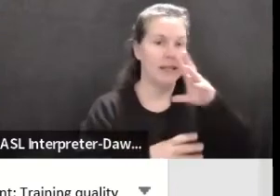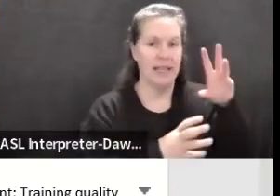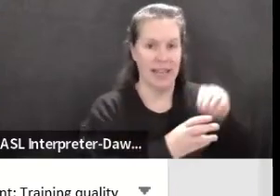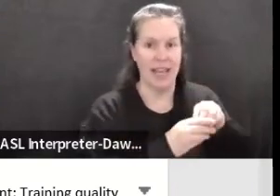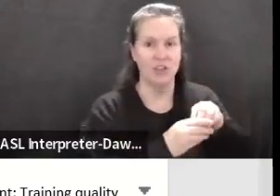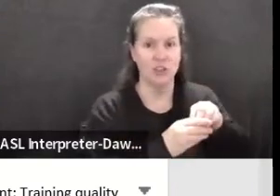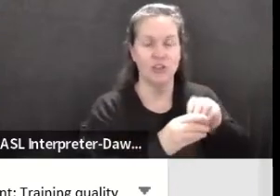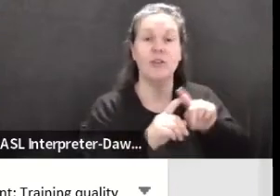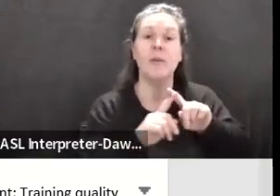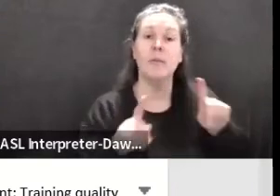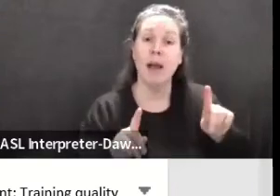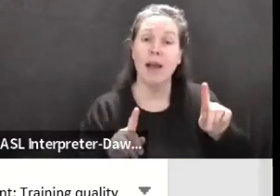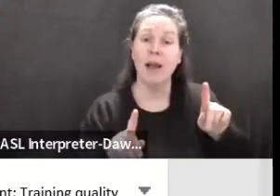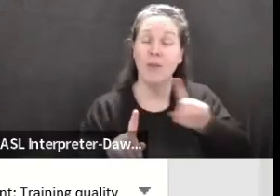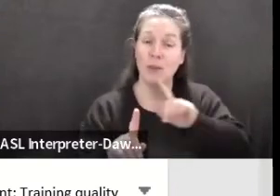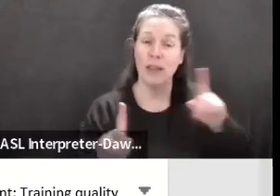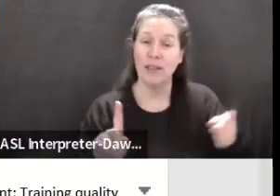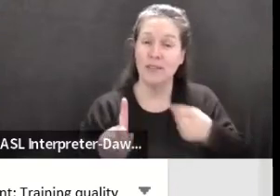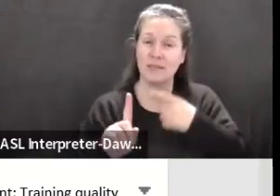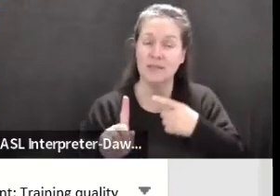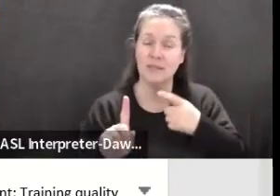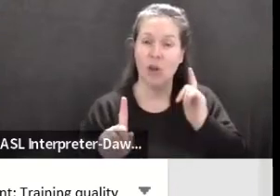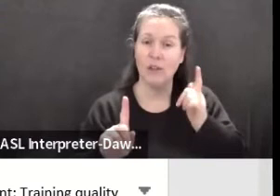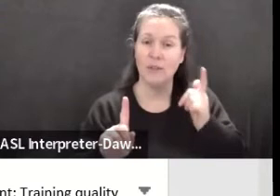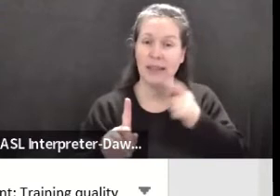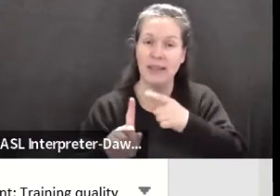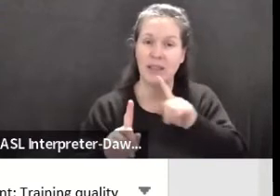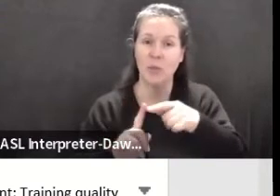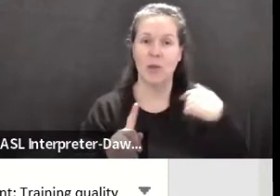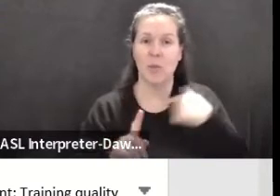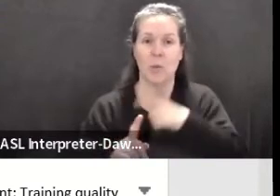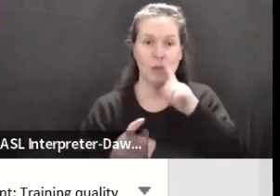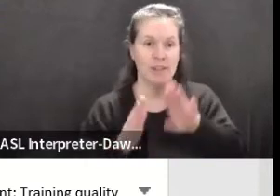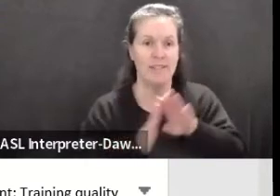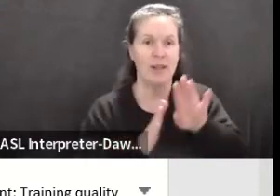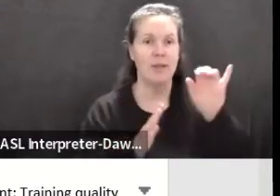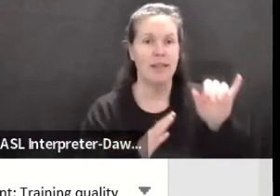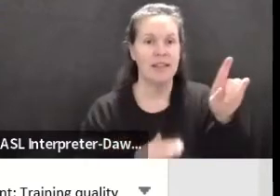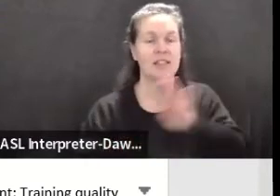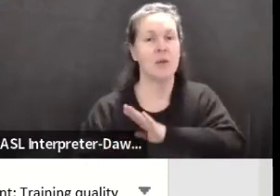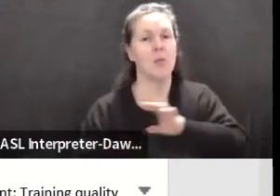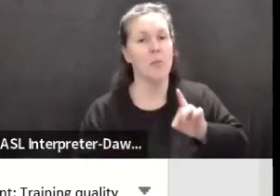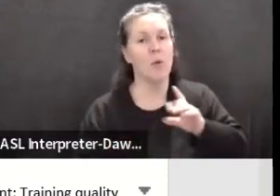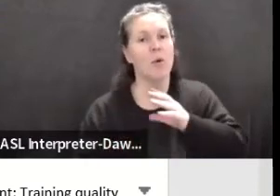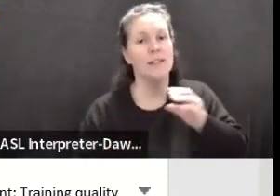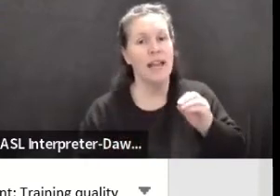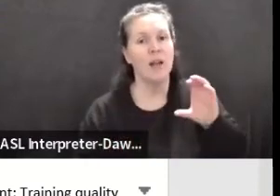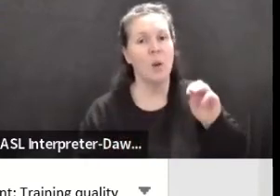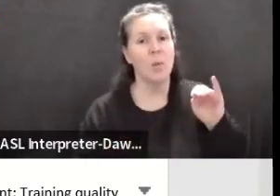but ultimately, when we're developing these, boards and commissions have this autonomy, right?